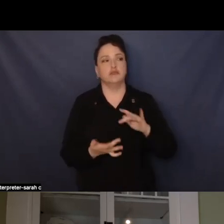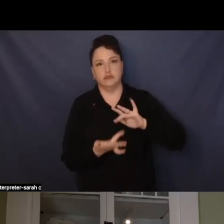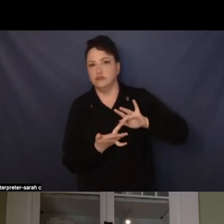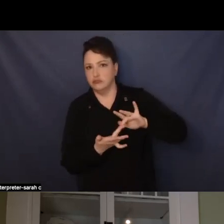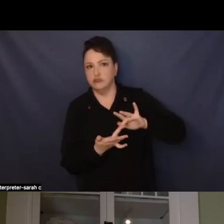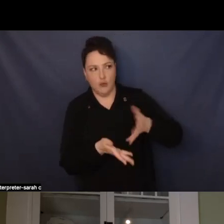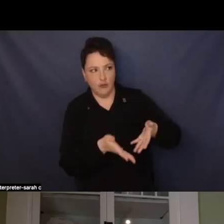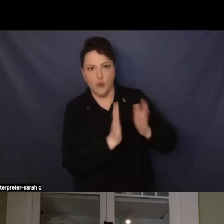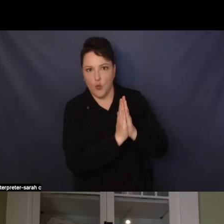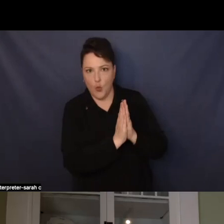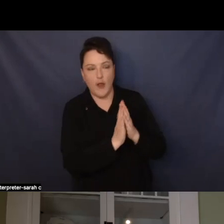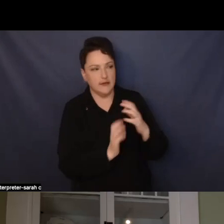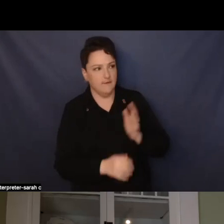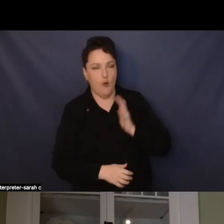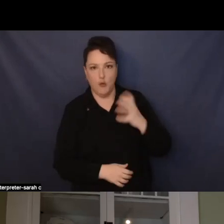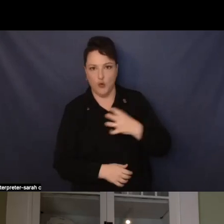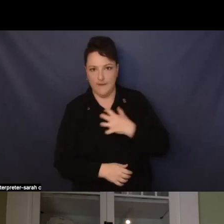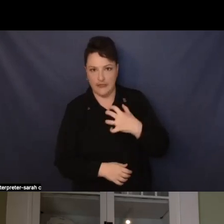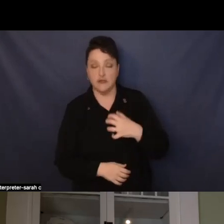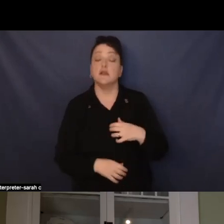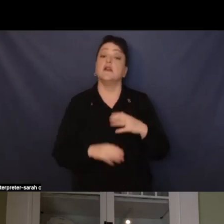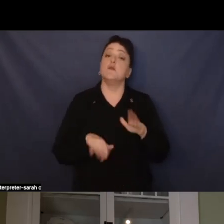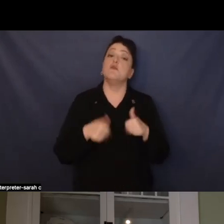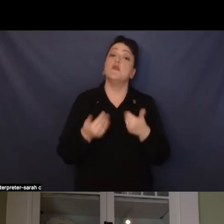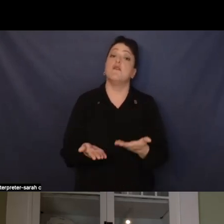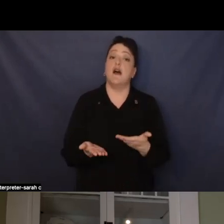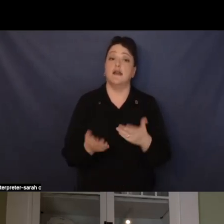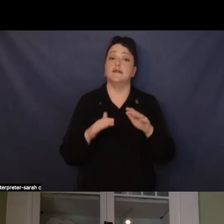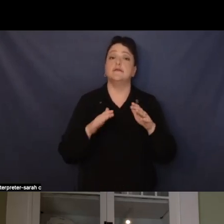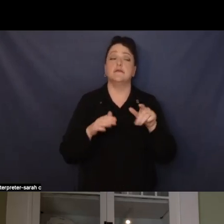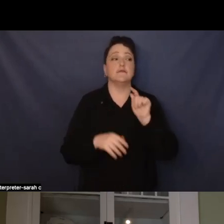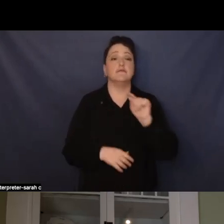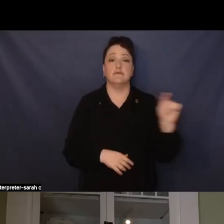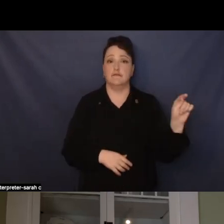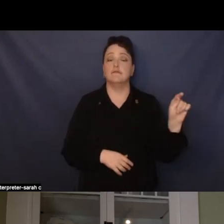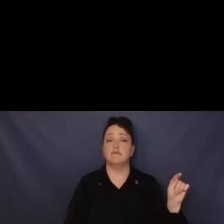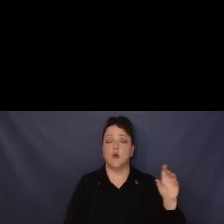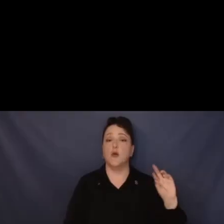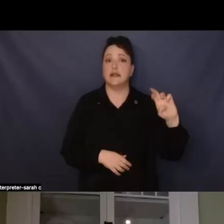That gives the healthcare provider time to resolve the issue once again. And before